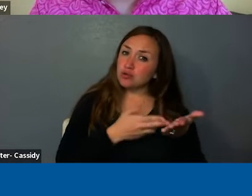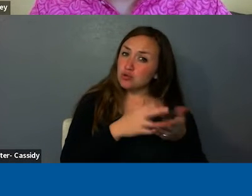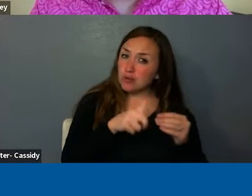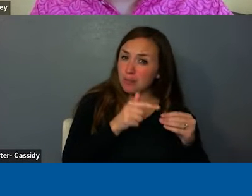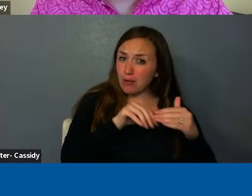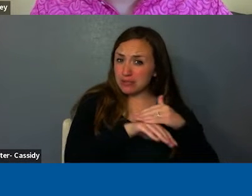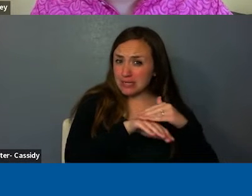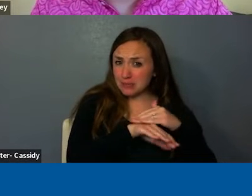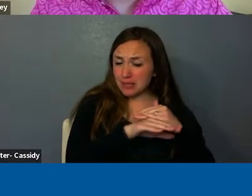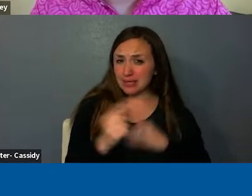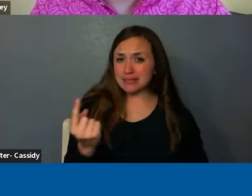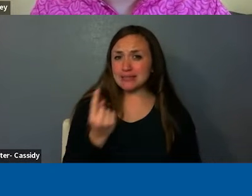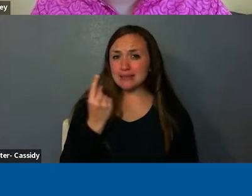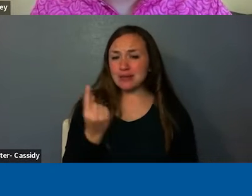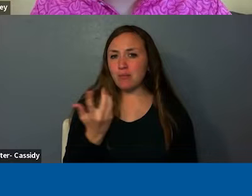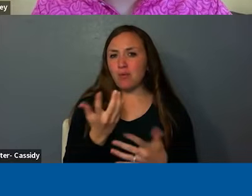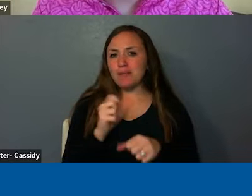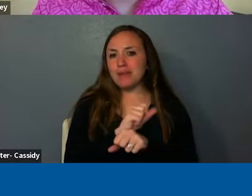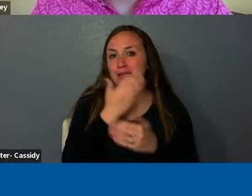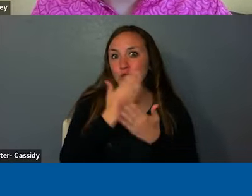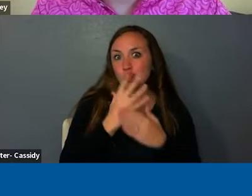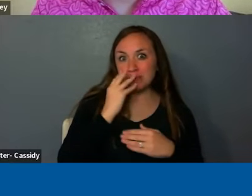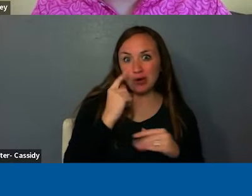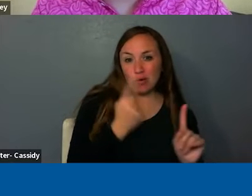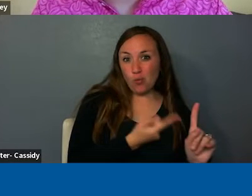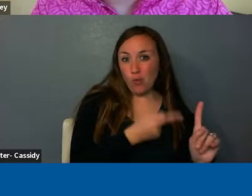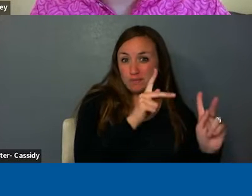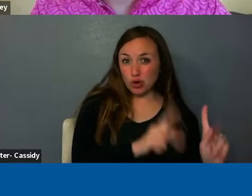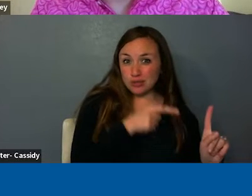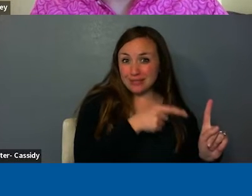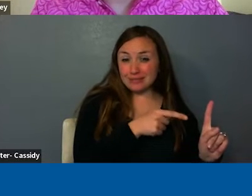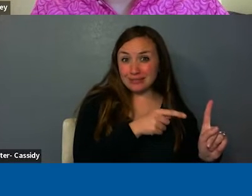sometimes what makes a good experience for one individual is actually bad for another.